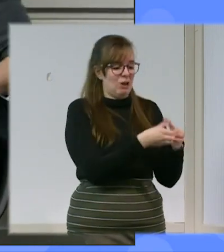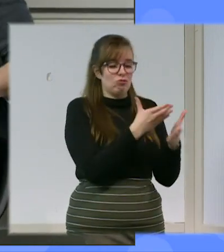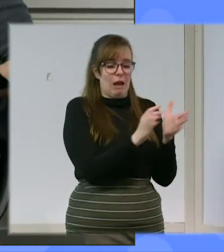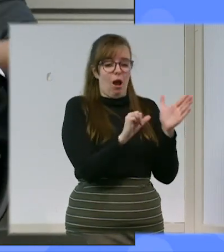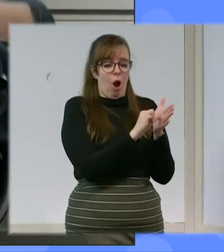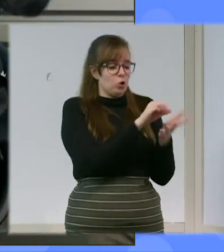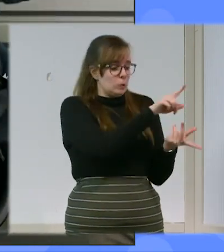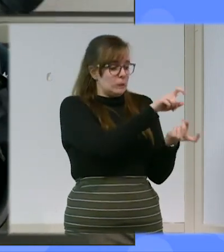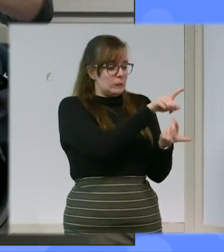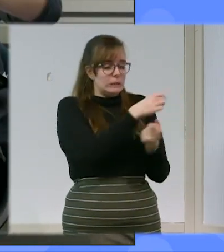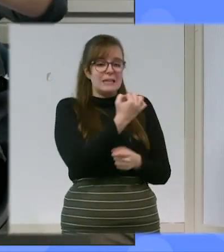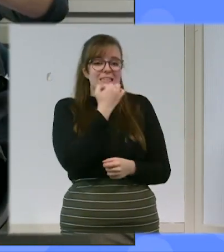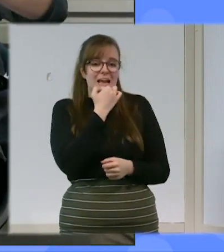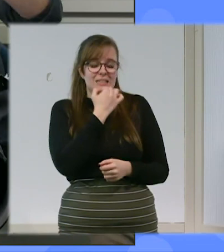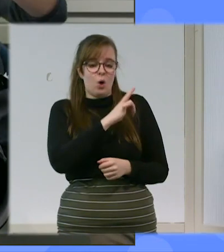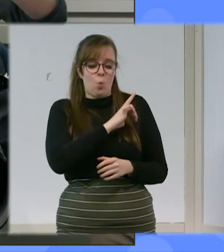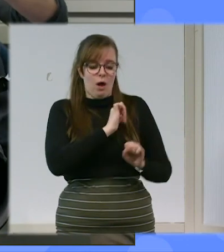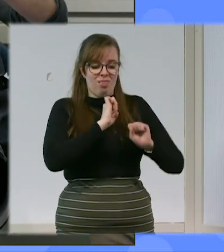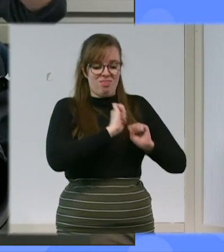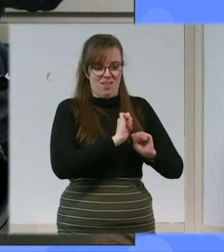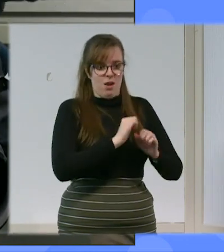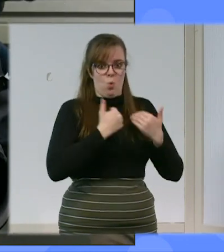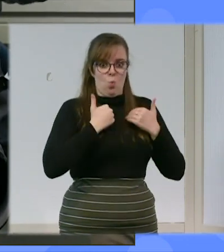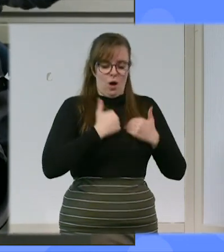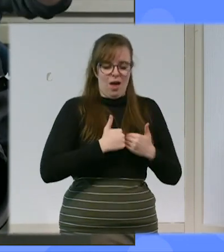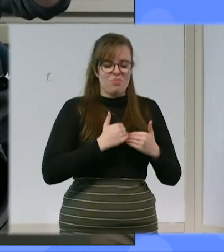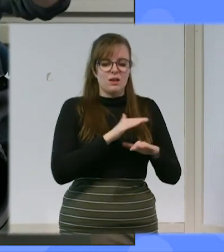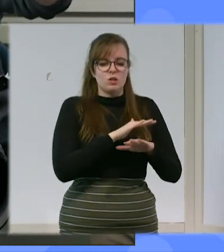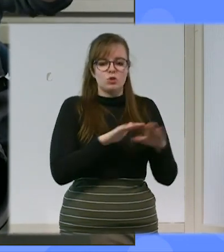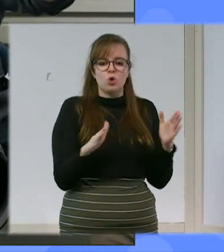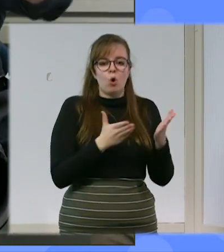of the nature of the Indian wealth is not actually usually by in comments by